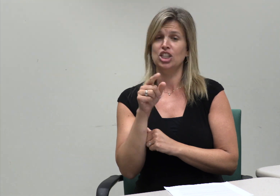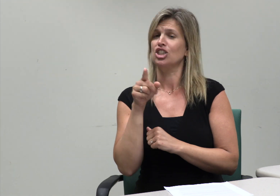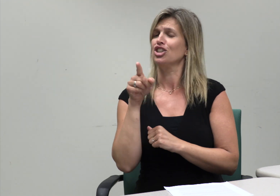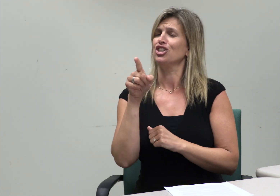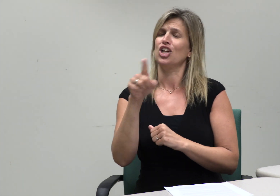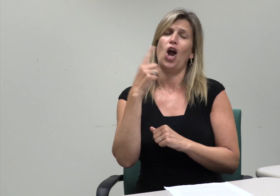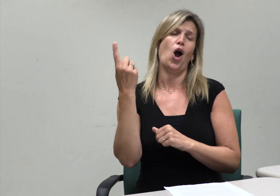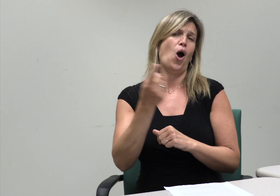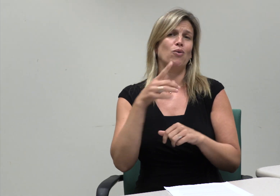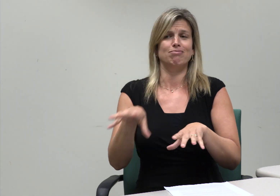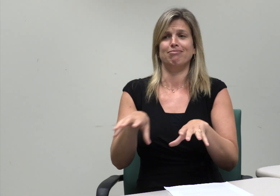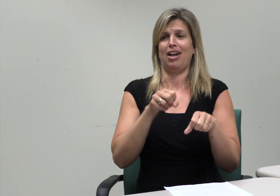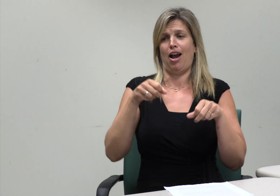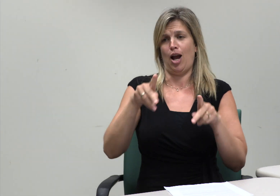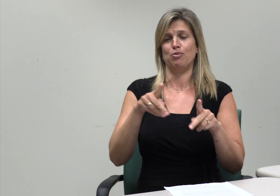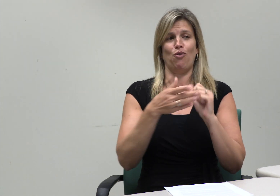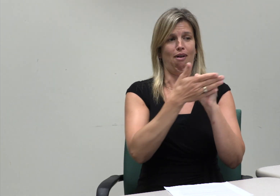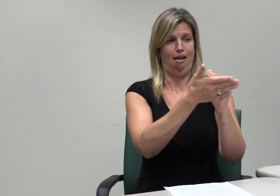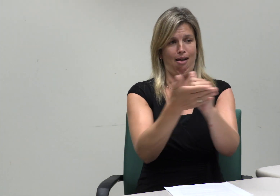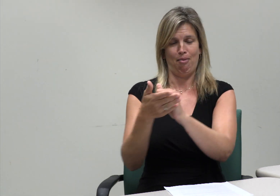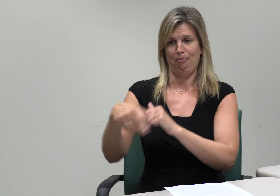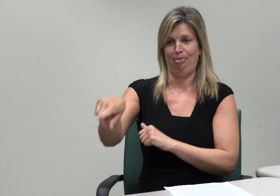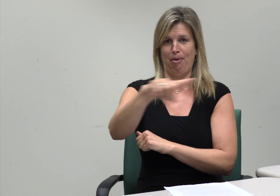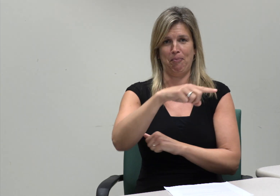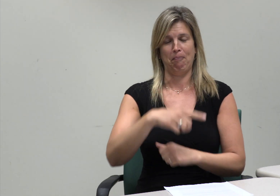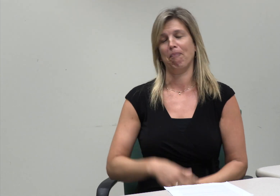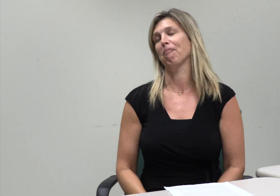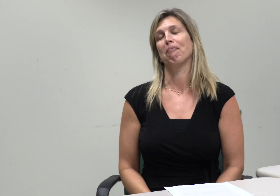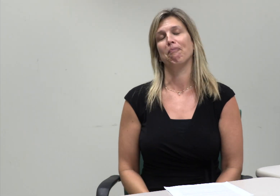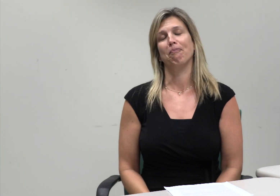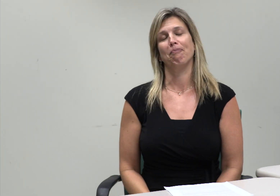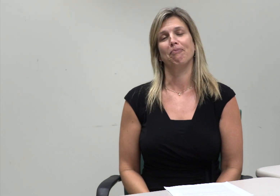and she takes every opportunity she can to help them.